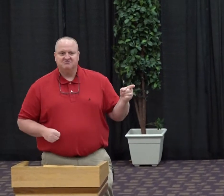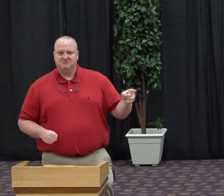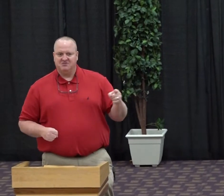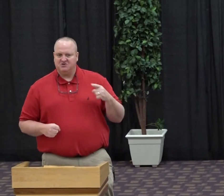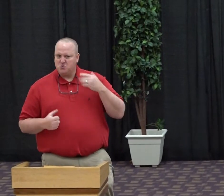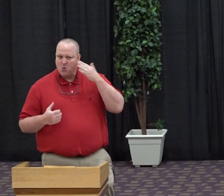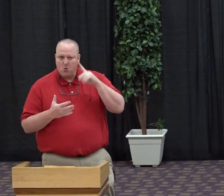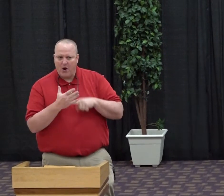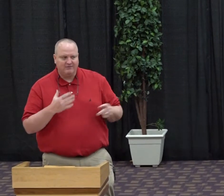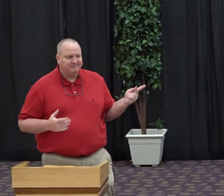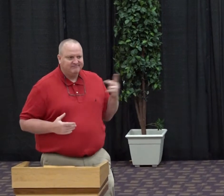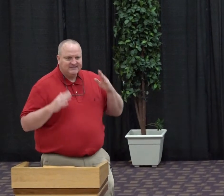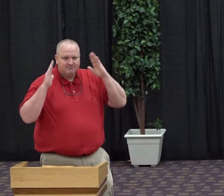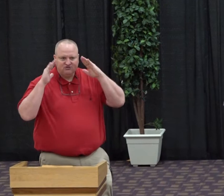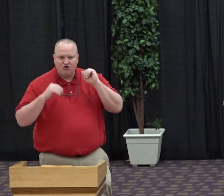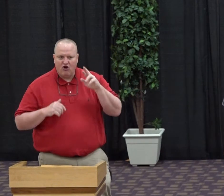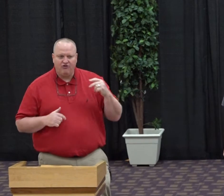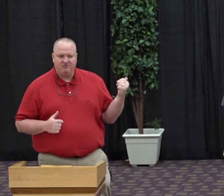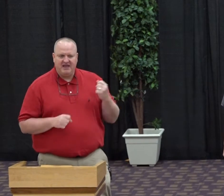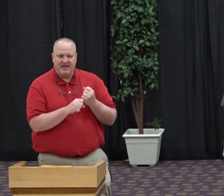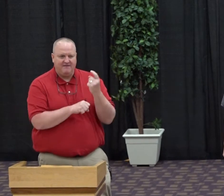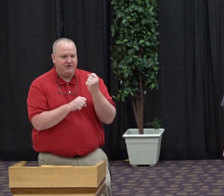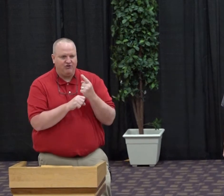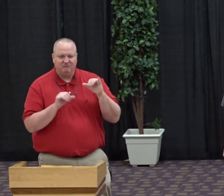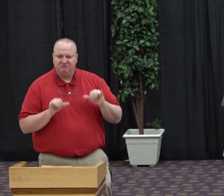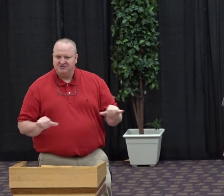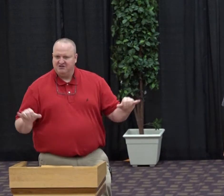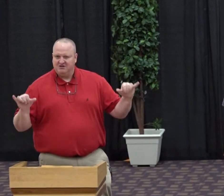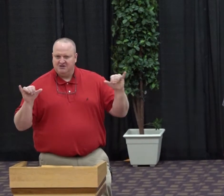So she was new this year. We didn't know what to expect of her.